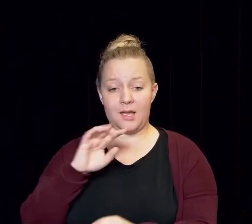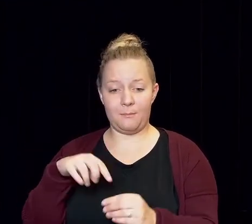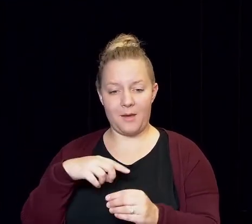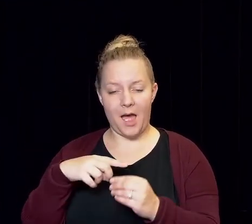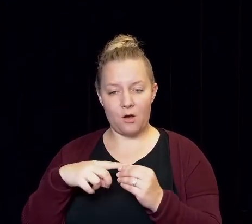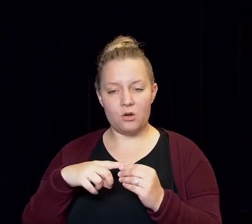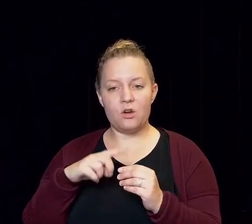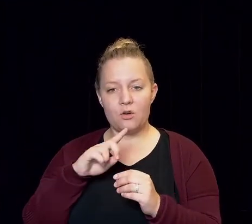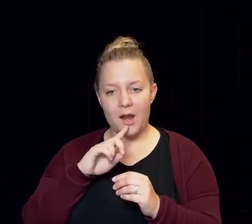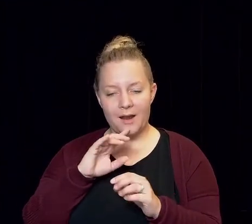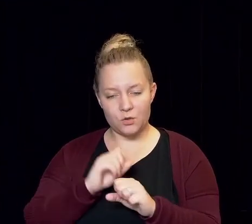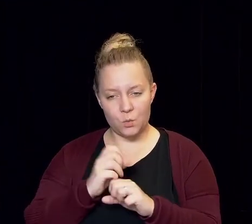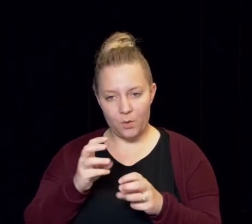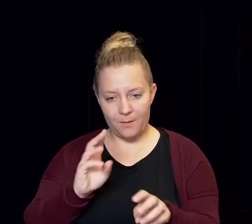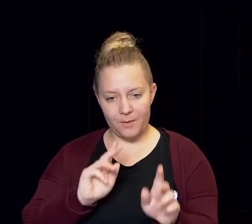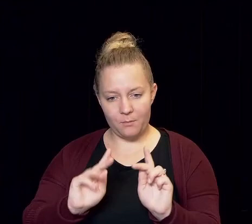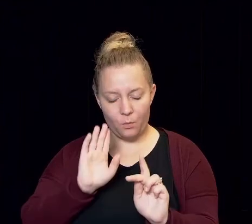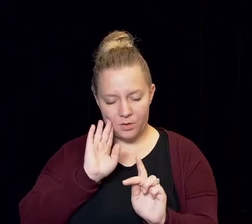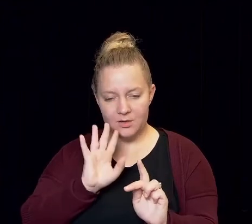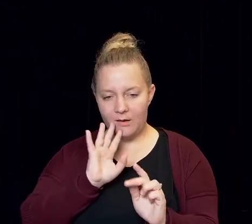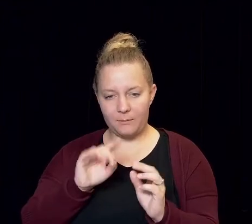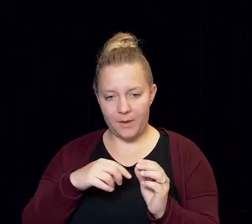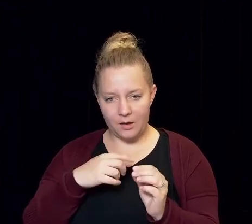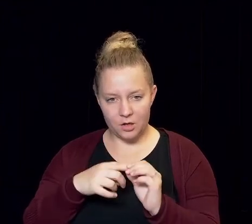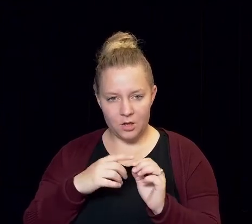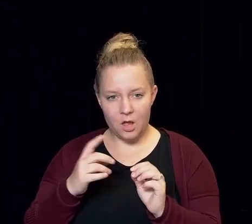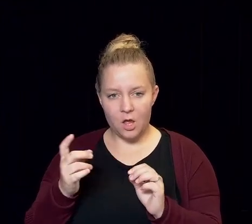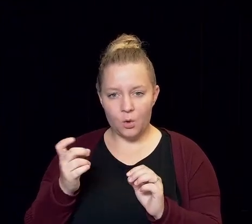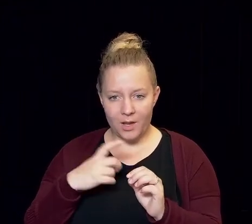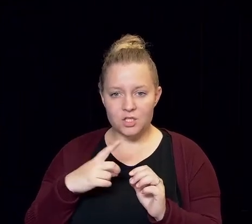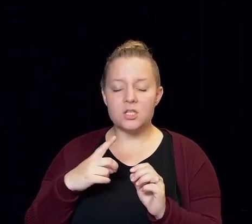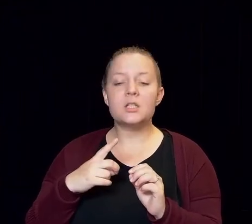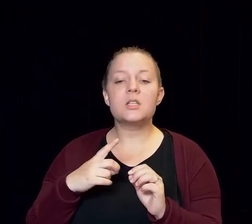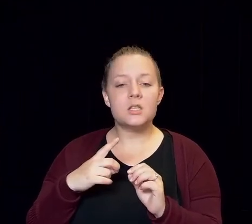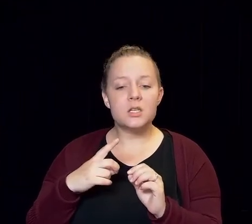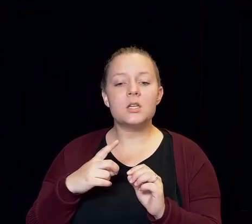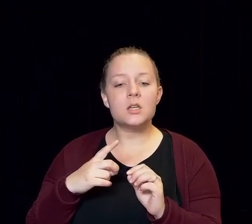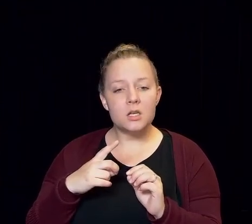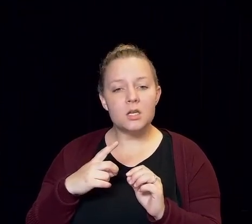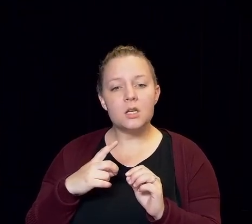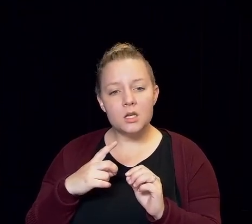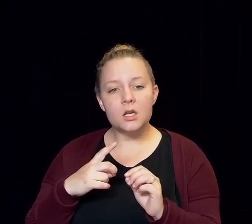talk about it because of the question with Josiah, we would say that his speed is